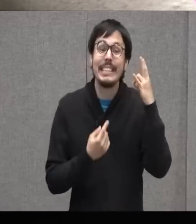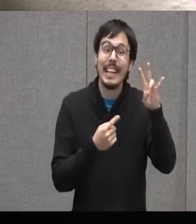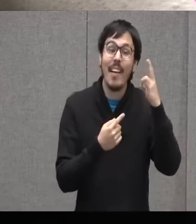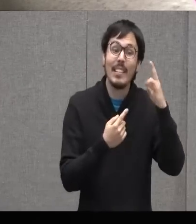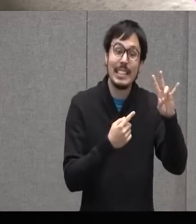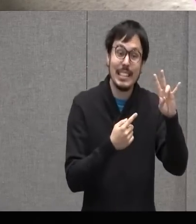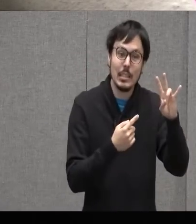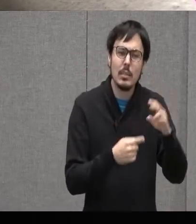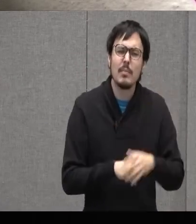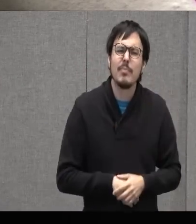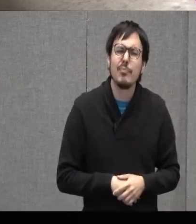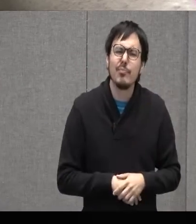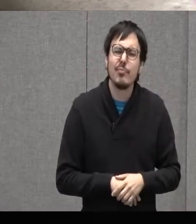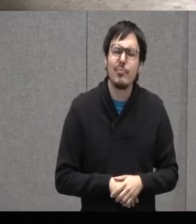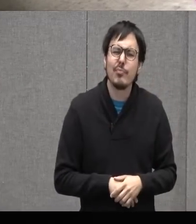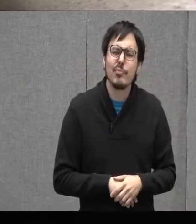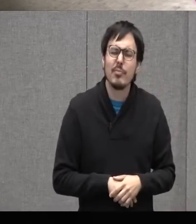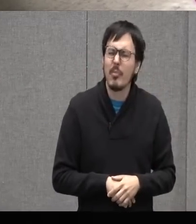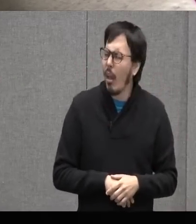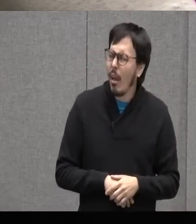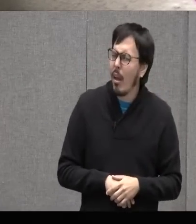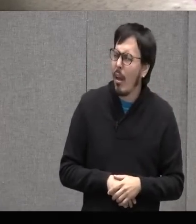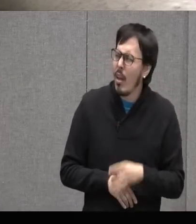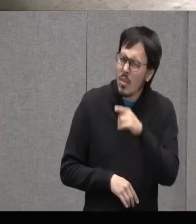Except you're not from Earth.